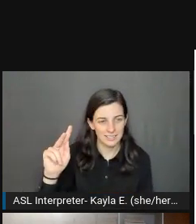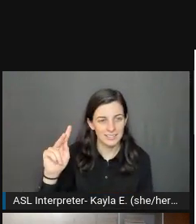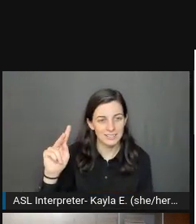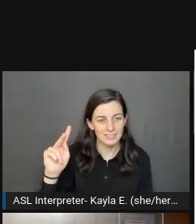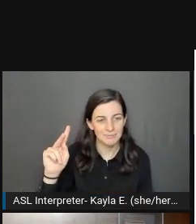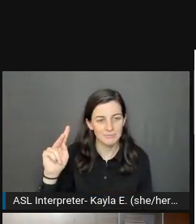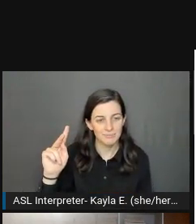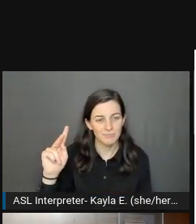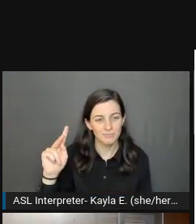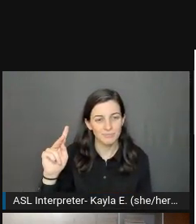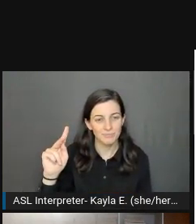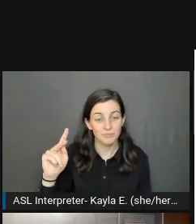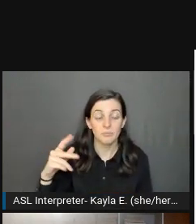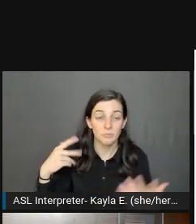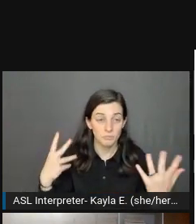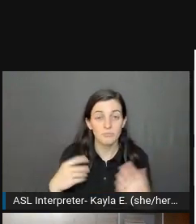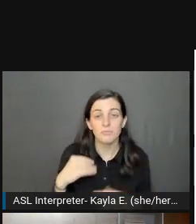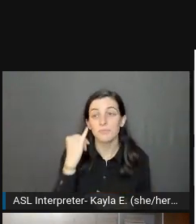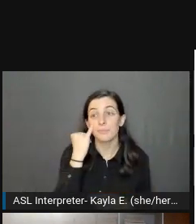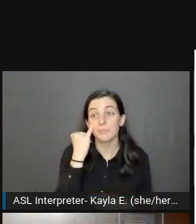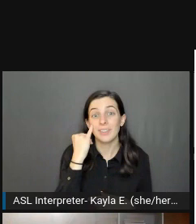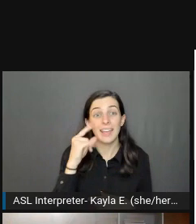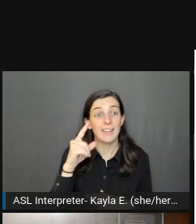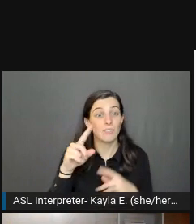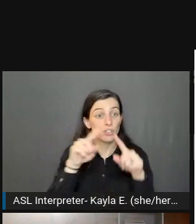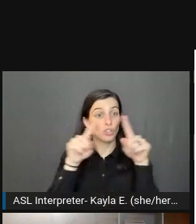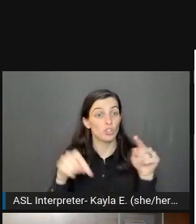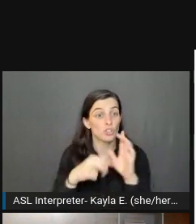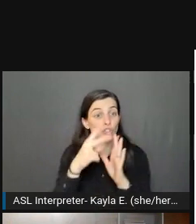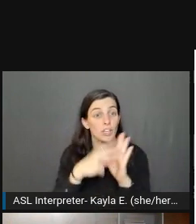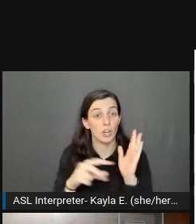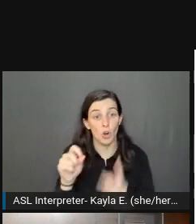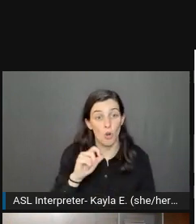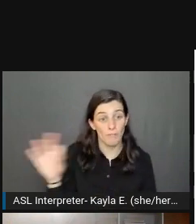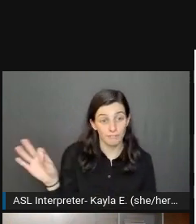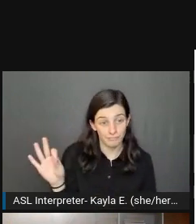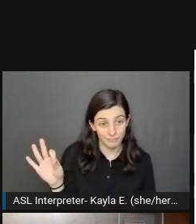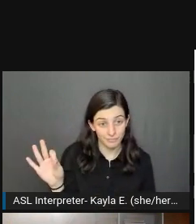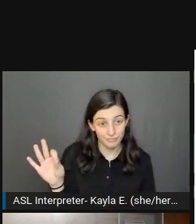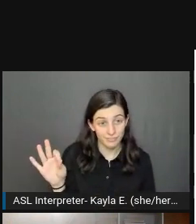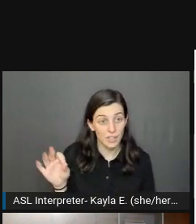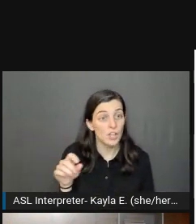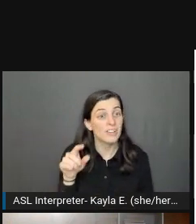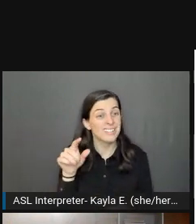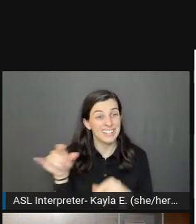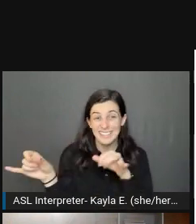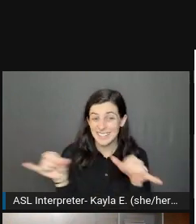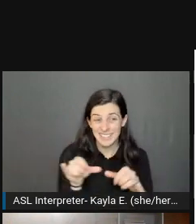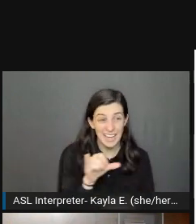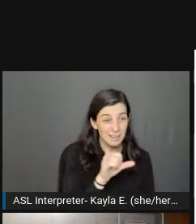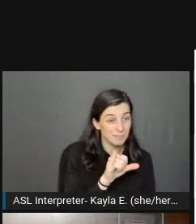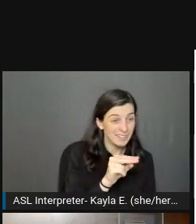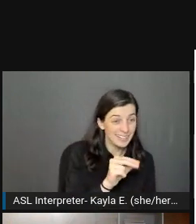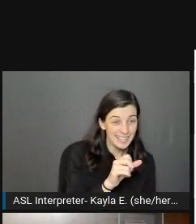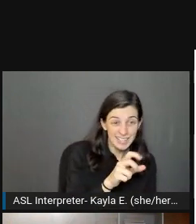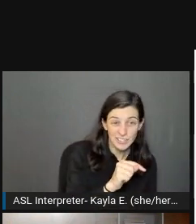On the other hand, if your screen reader is turned off and you press the same keys stroke on the same web page,